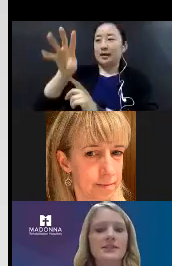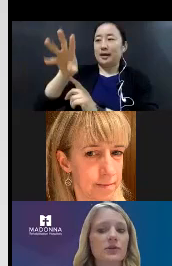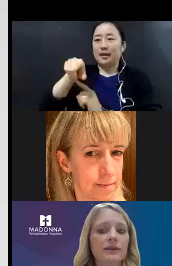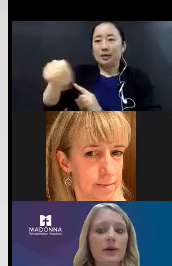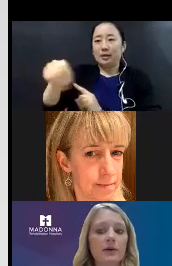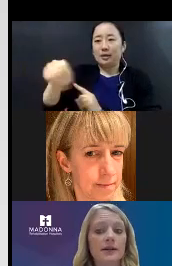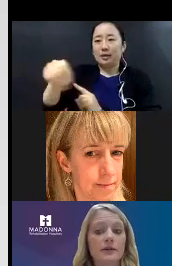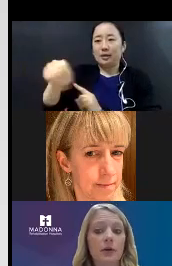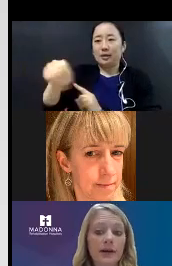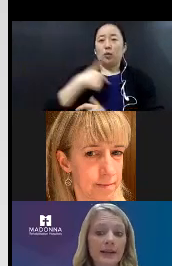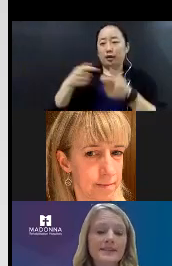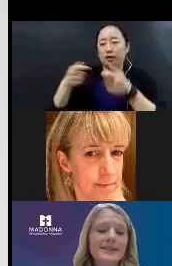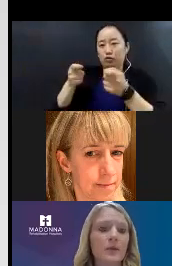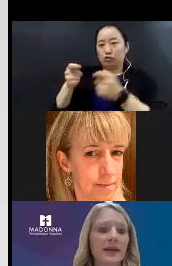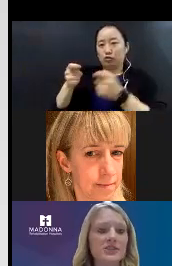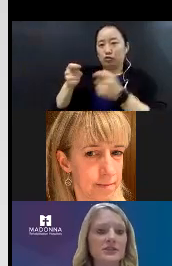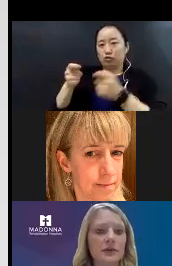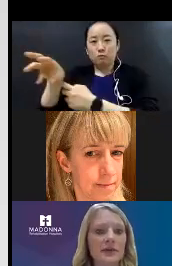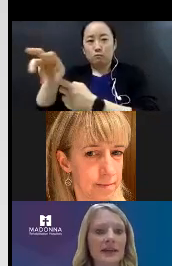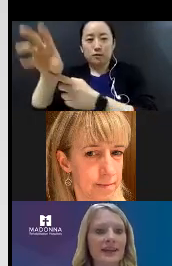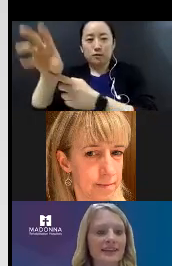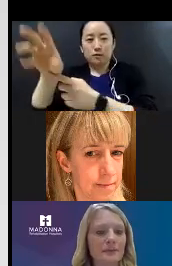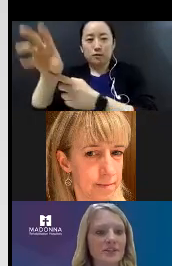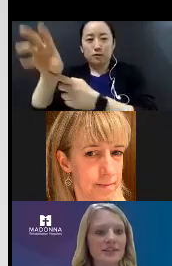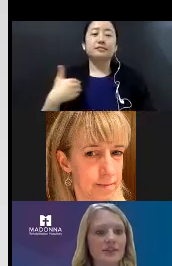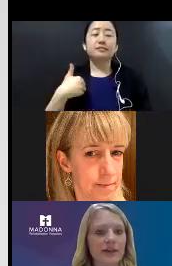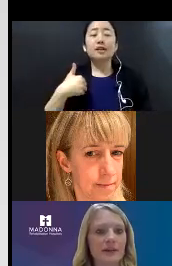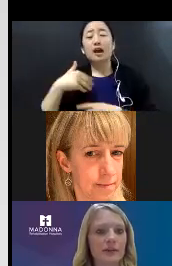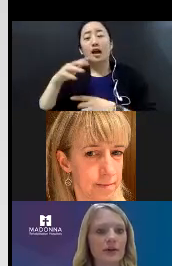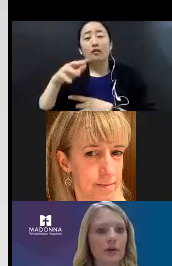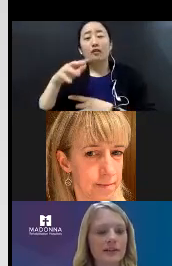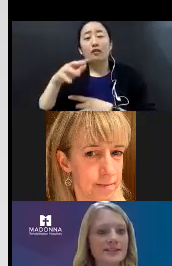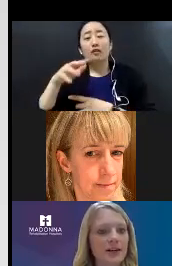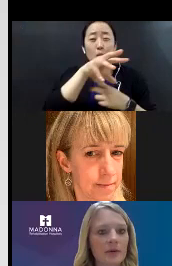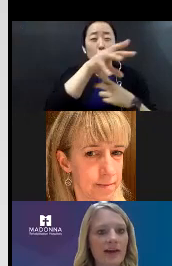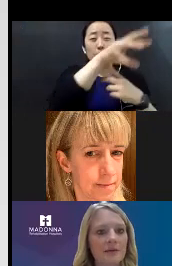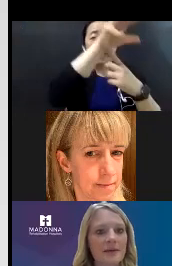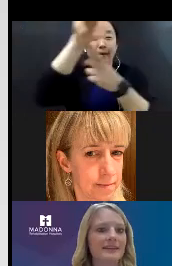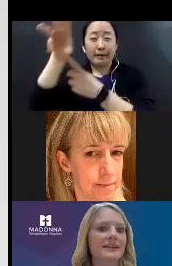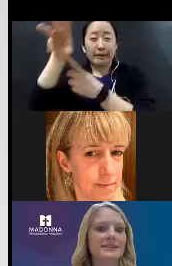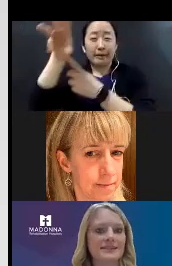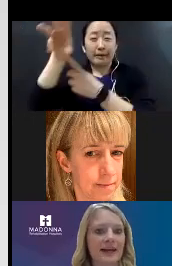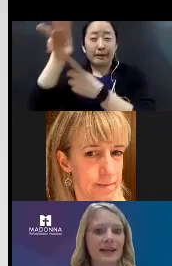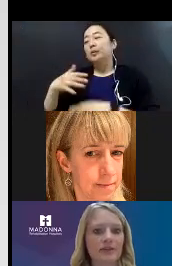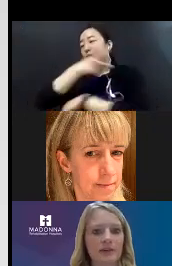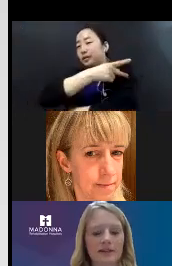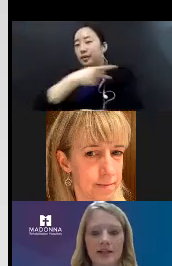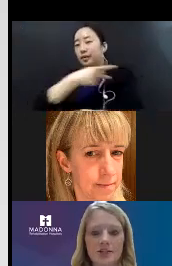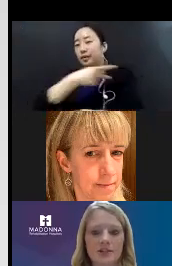RECORDINGS, WHICH WOULD BE THE FAMILY RECORDS THE HOME ENVIRONMENT AND SENDS THAT IN FOR THE CLINICIAN